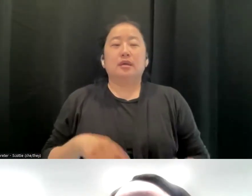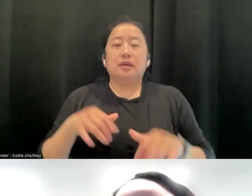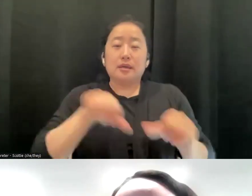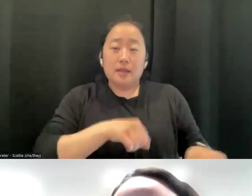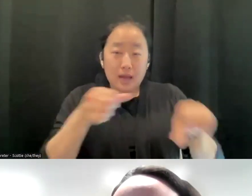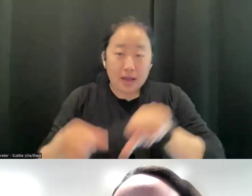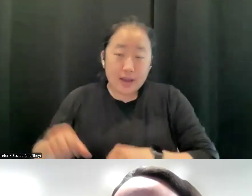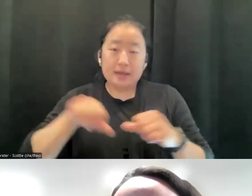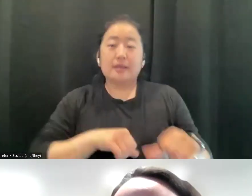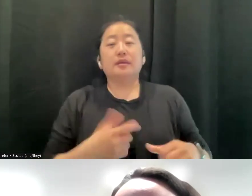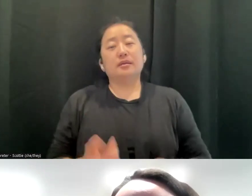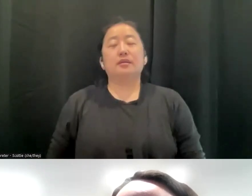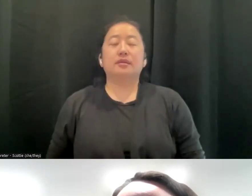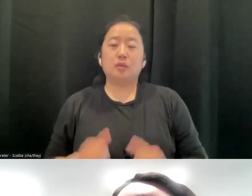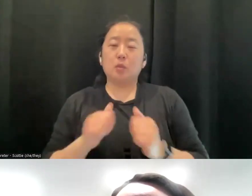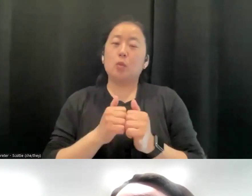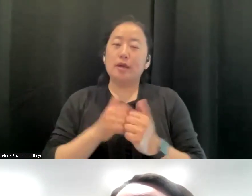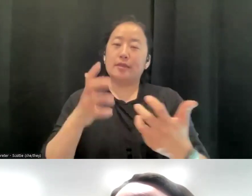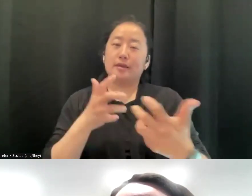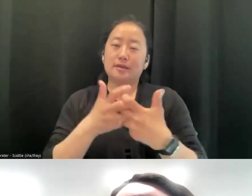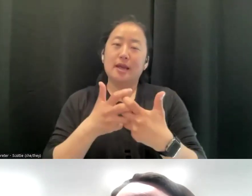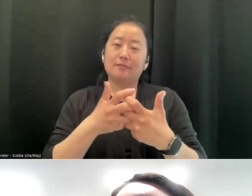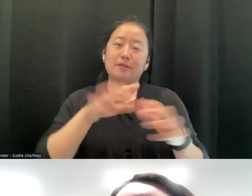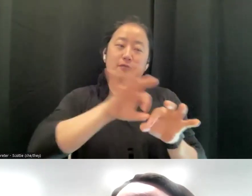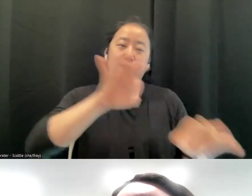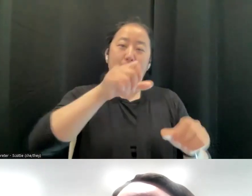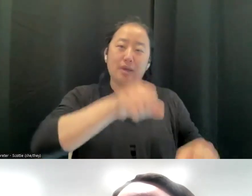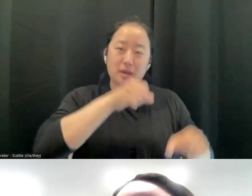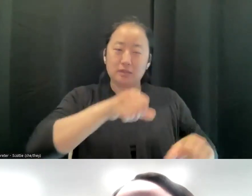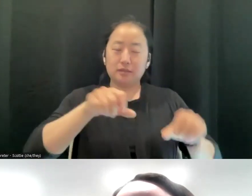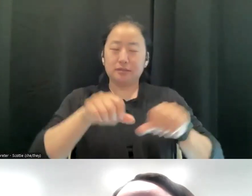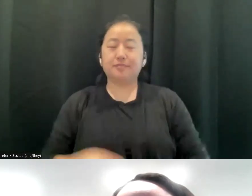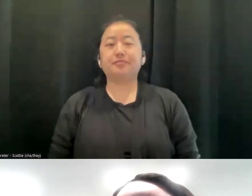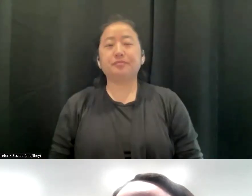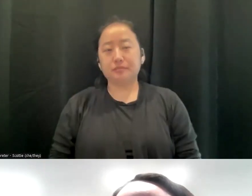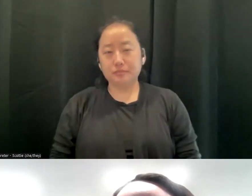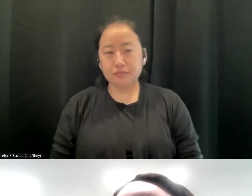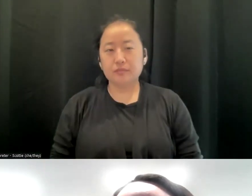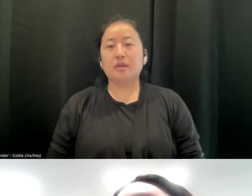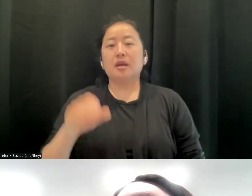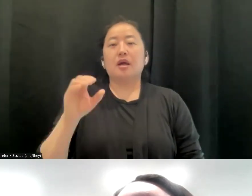and I should point out that Options for Independent Living does have a kayak